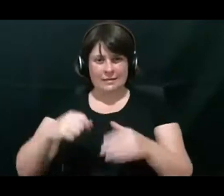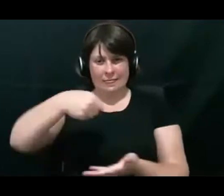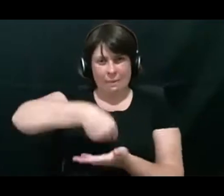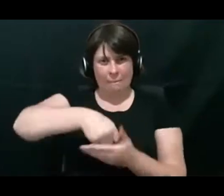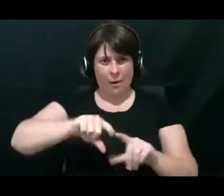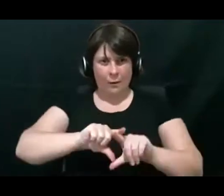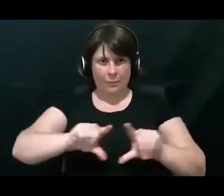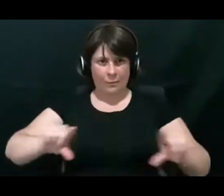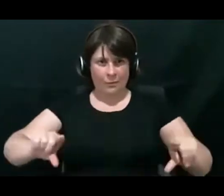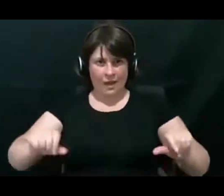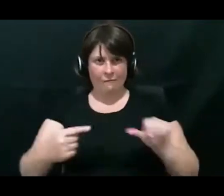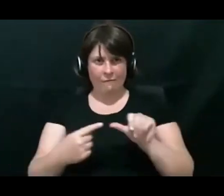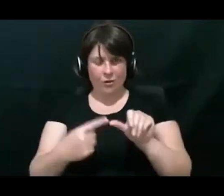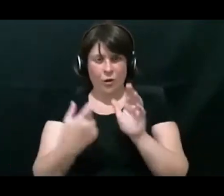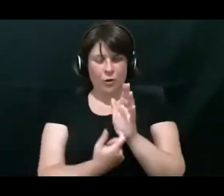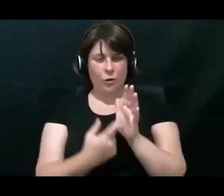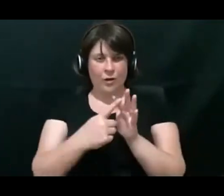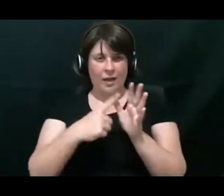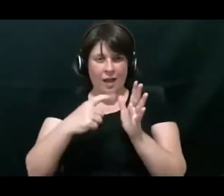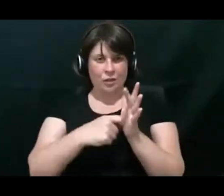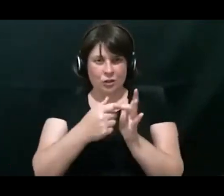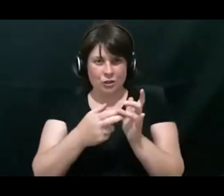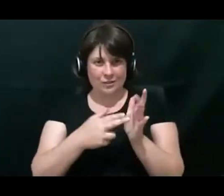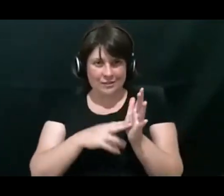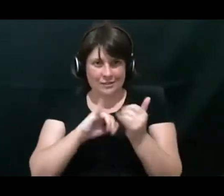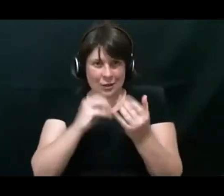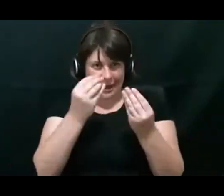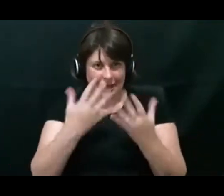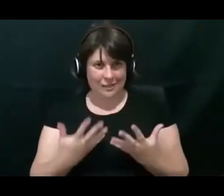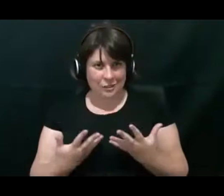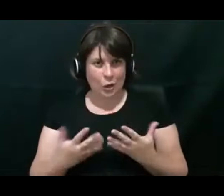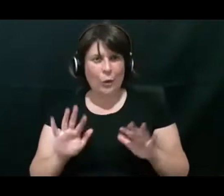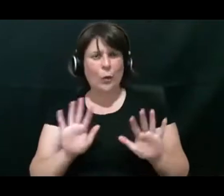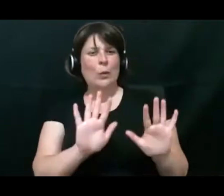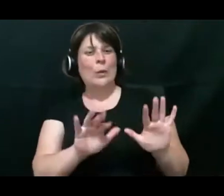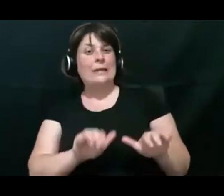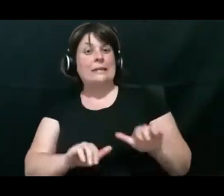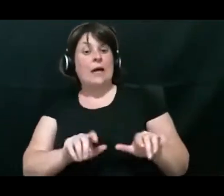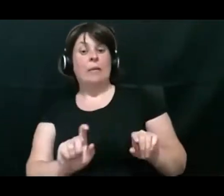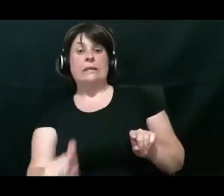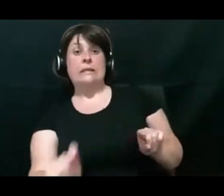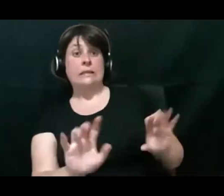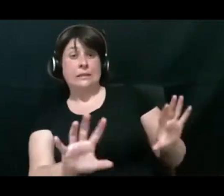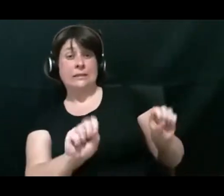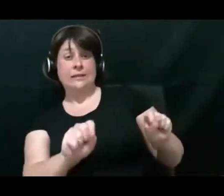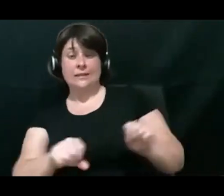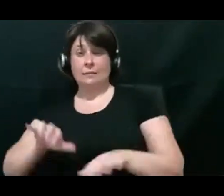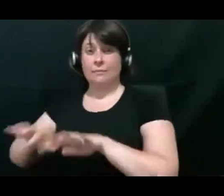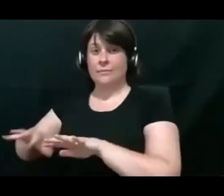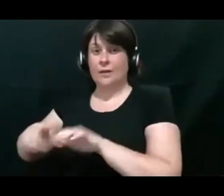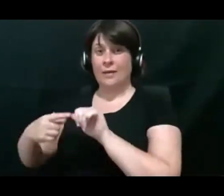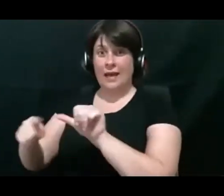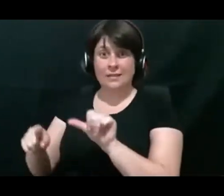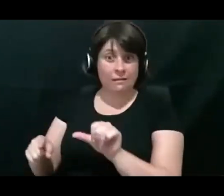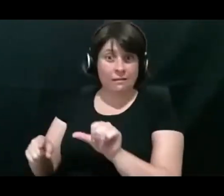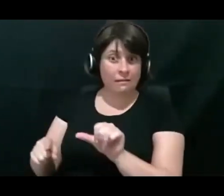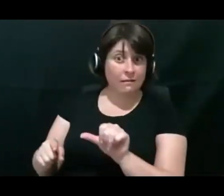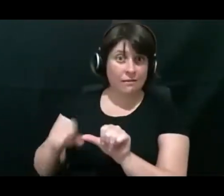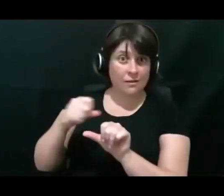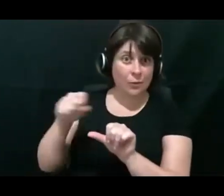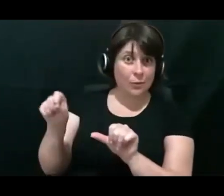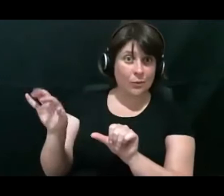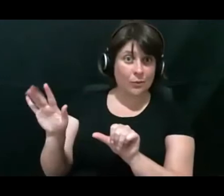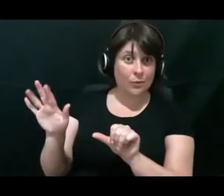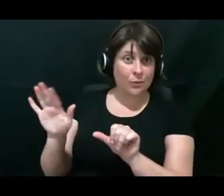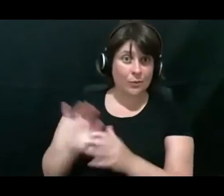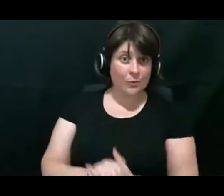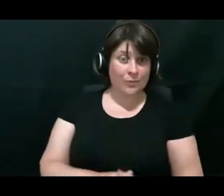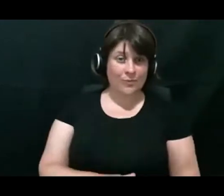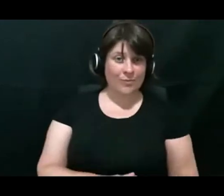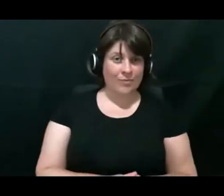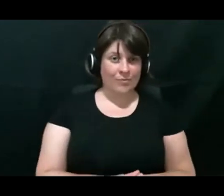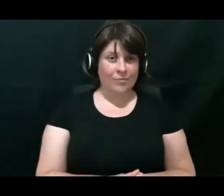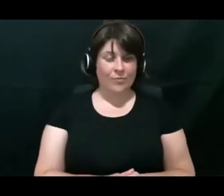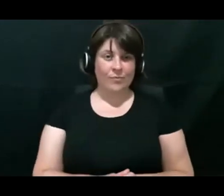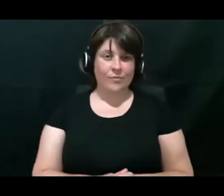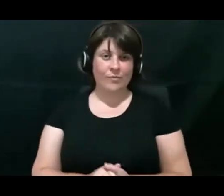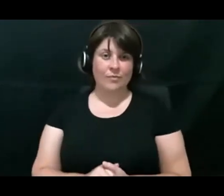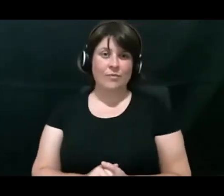chat to give us ahoy that you're composing an answer?